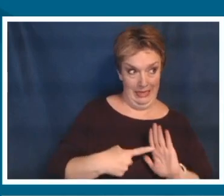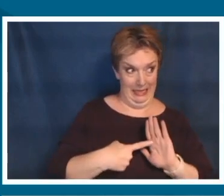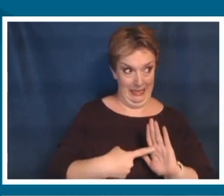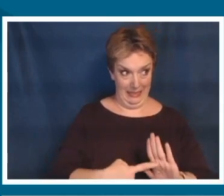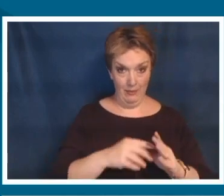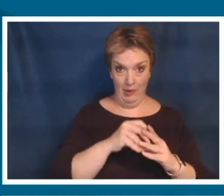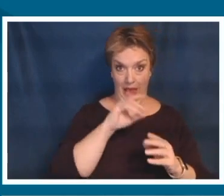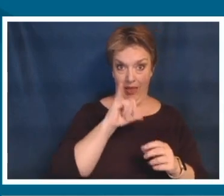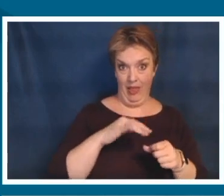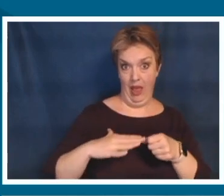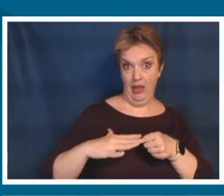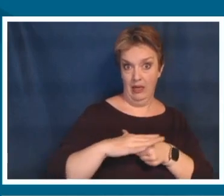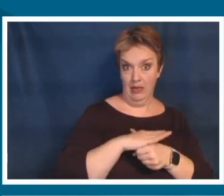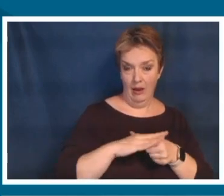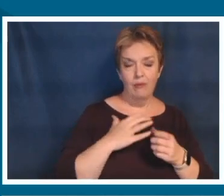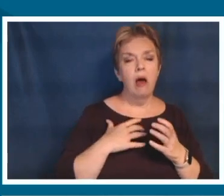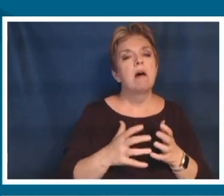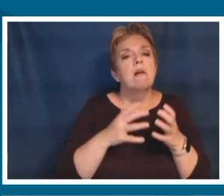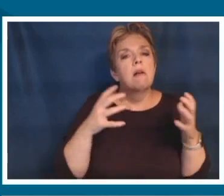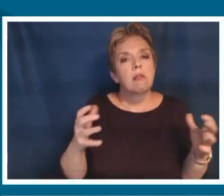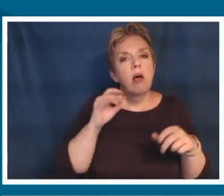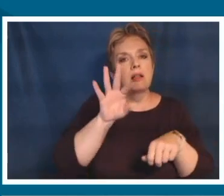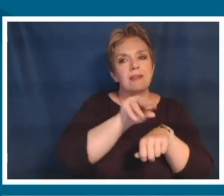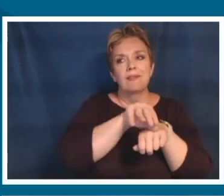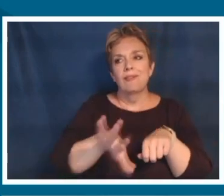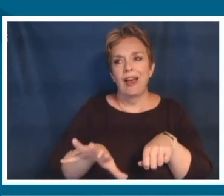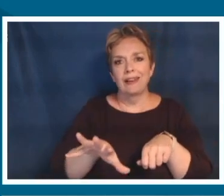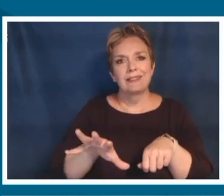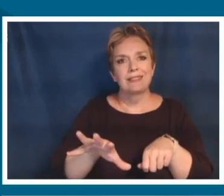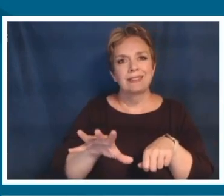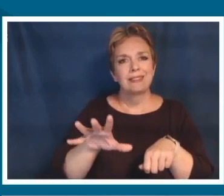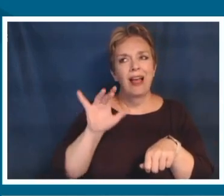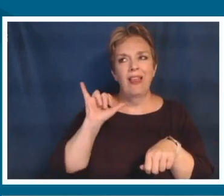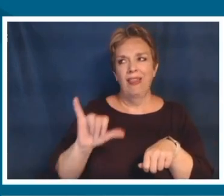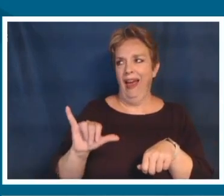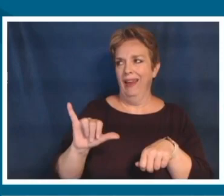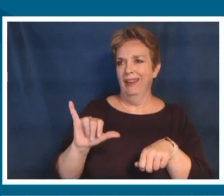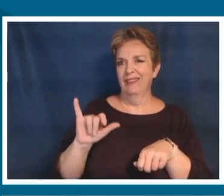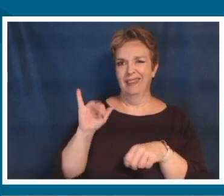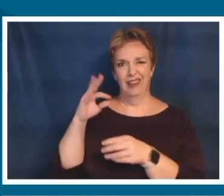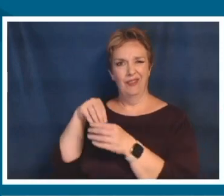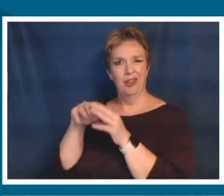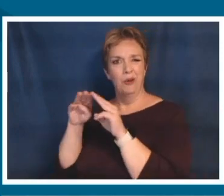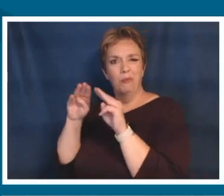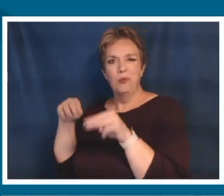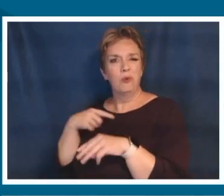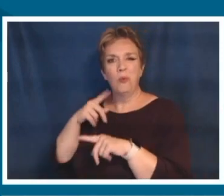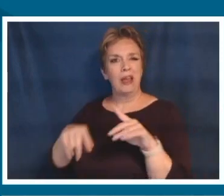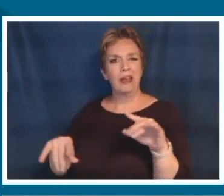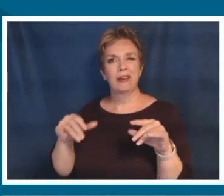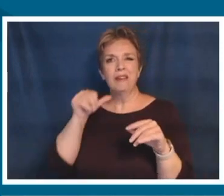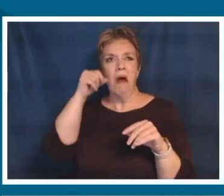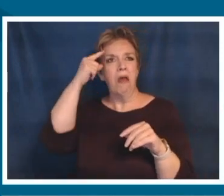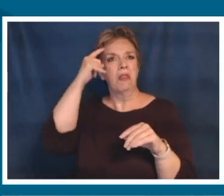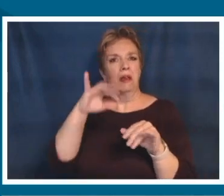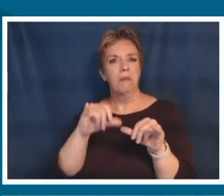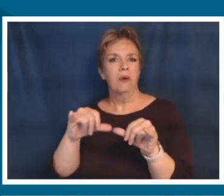you know we just wouldn't even think to measure really if it were inside the museum usually you think about like what